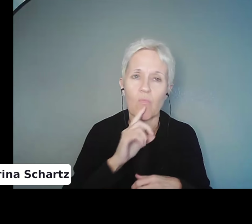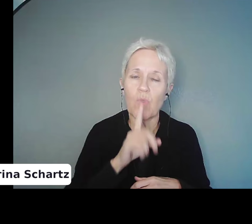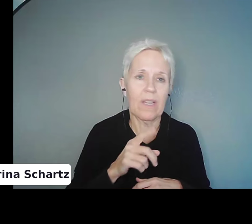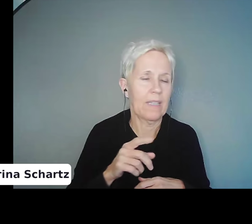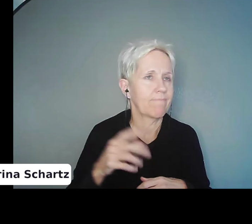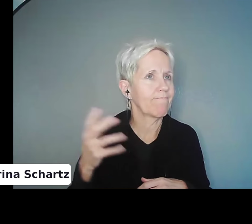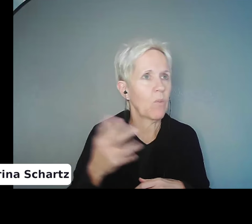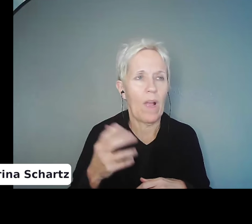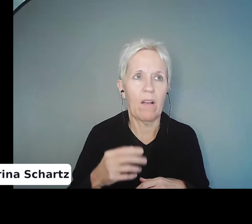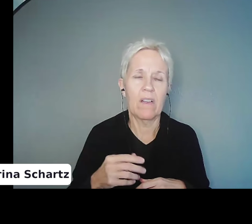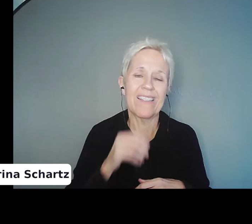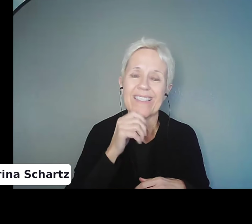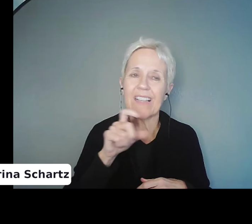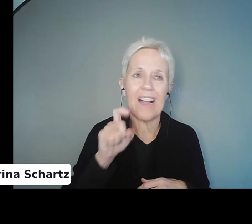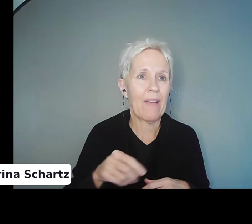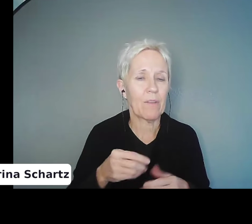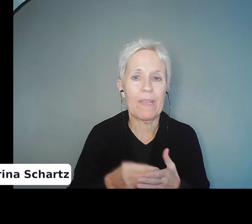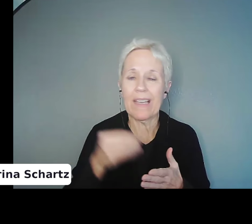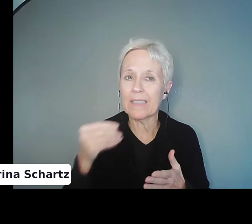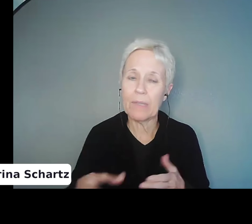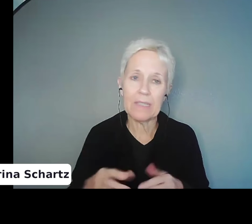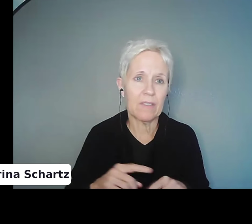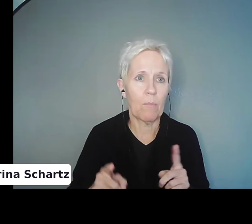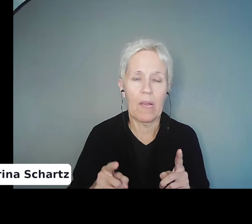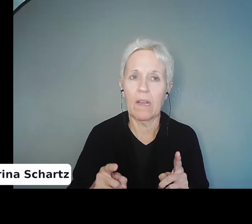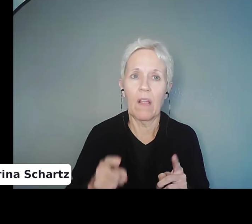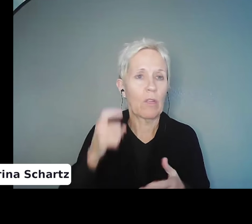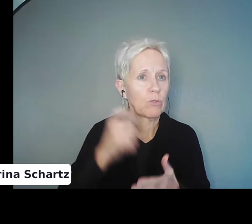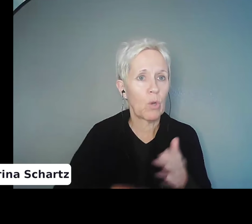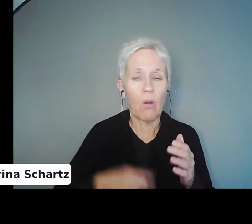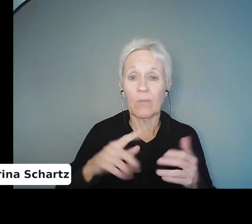Angie: And sometimes it take a very small modification if manufacturers would just be a little bit creative wouldn't even cost a lot of money. That's what really gets me, is a lot of this stuff does not have to be expensive.